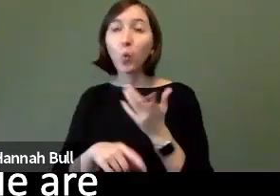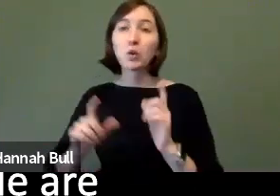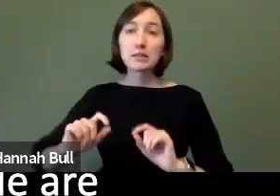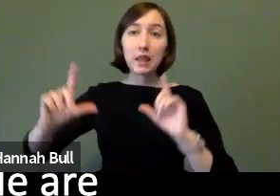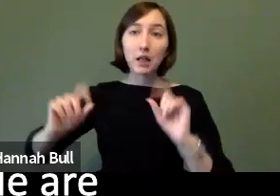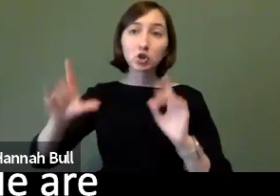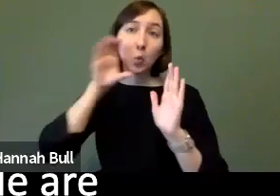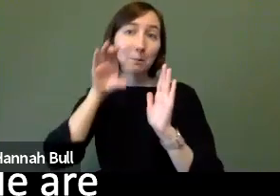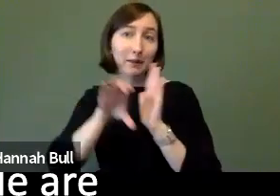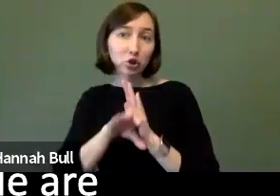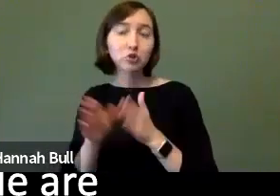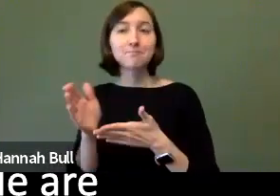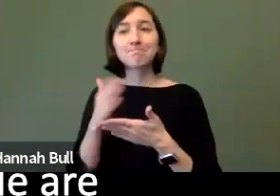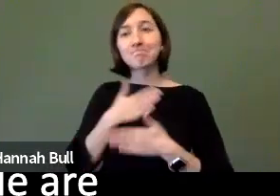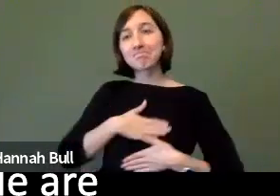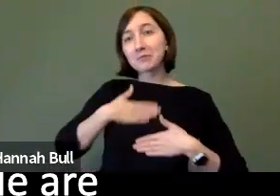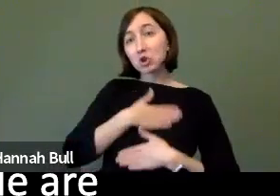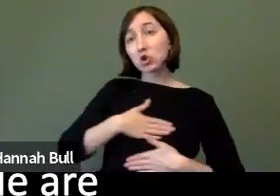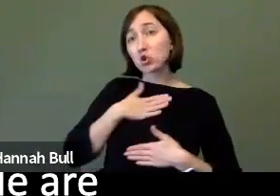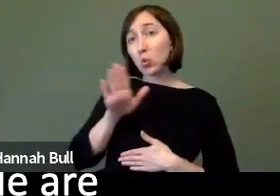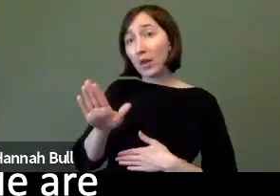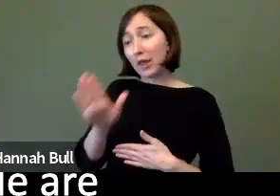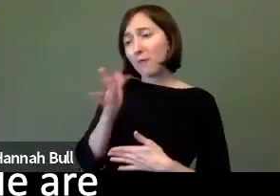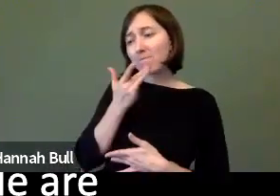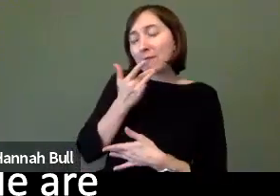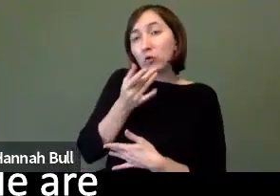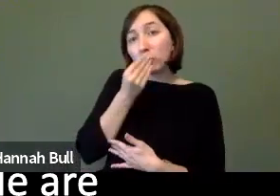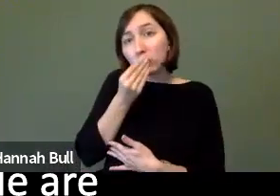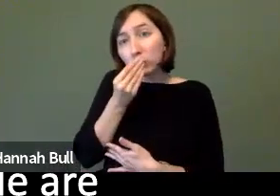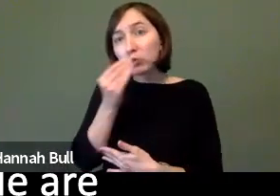that the loved one enjoyed. Light a candle or have a picture at the table during a holiday